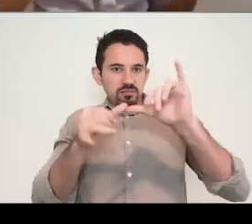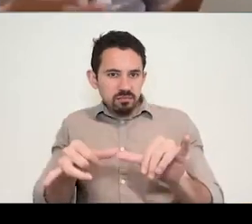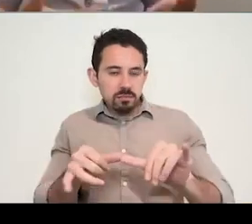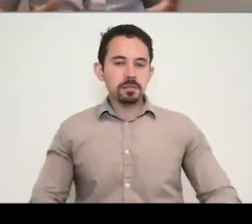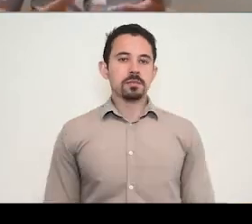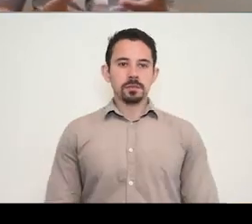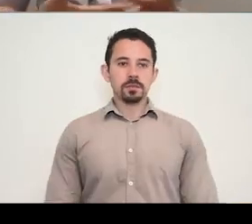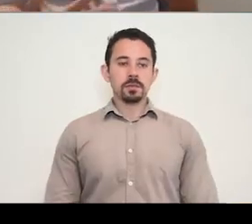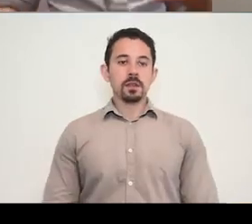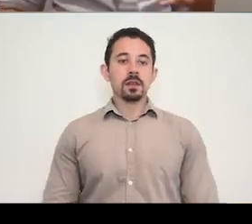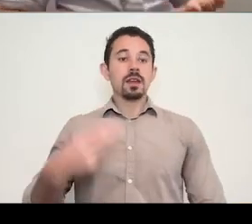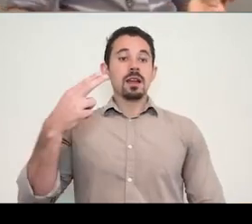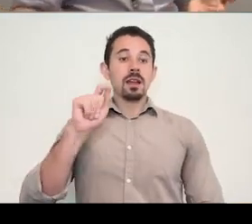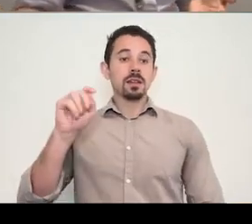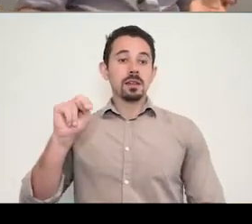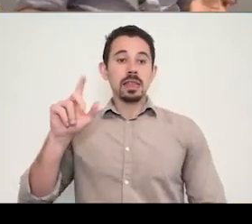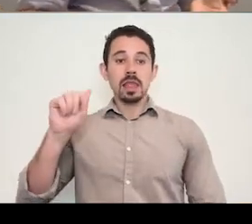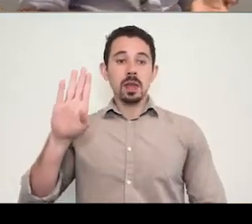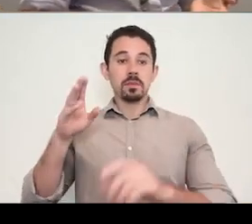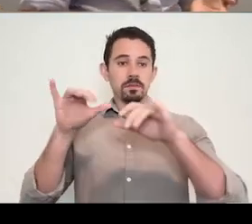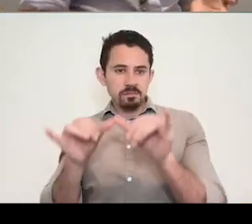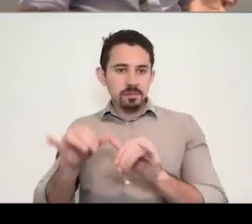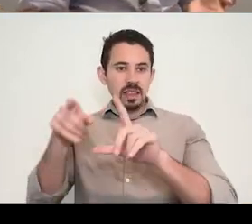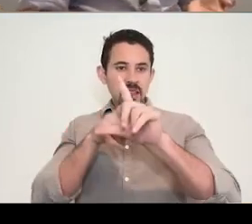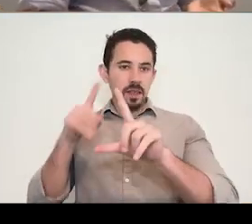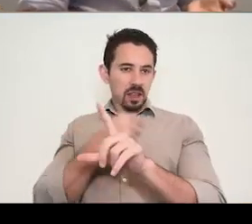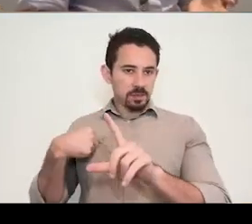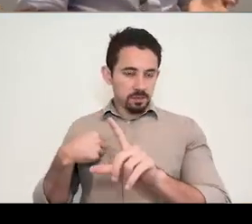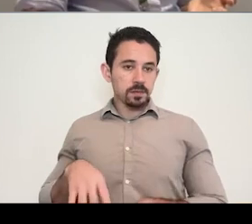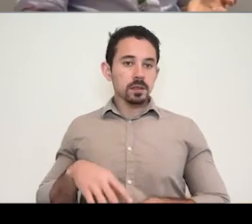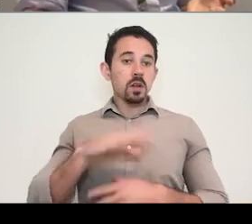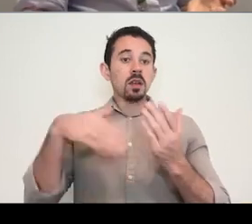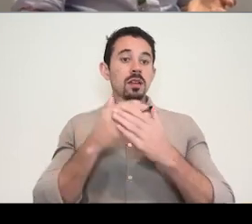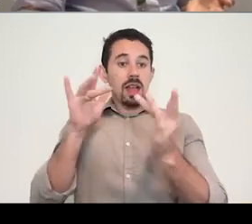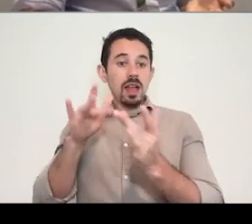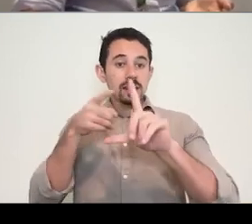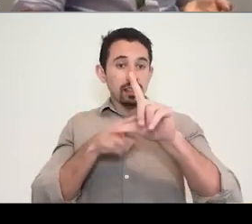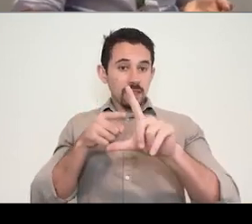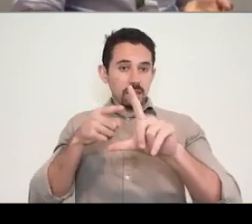The Hatton lab measured the angles for us, and all the contact angles were less than 90° - this means